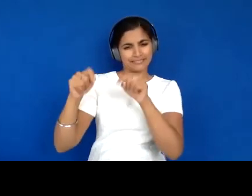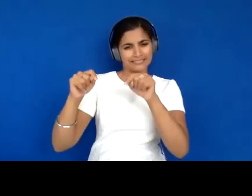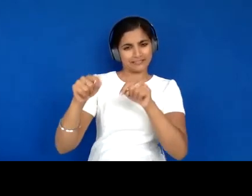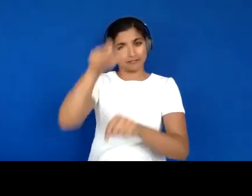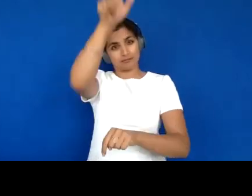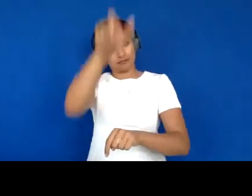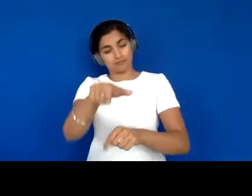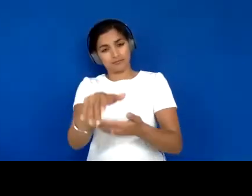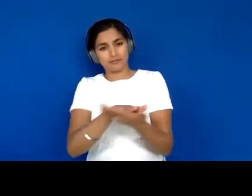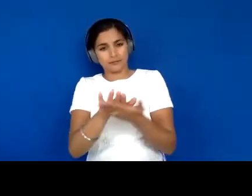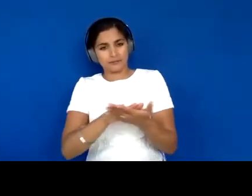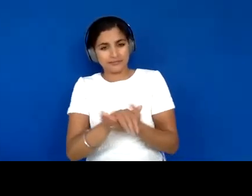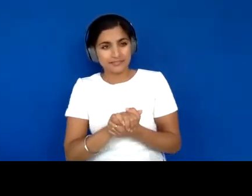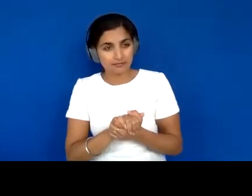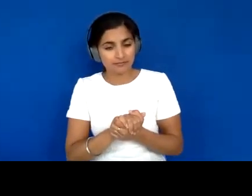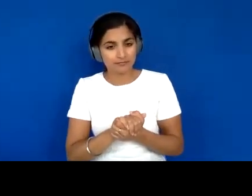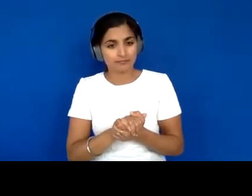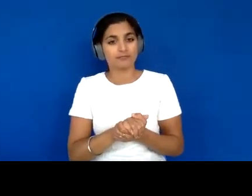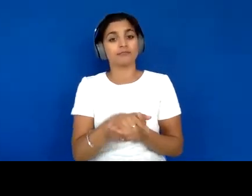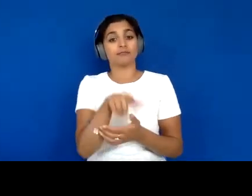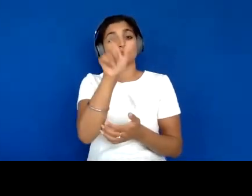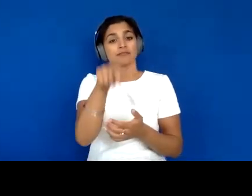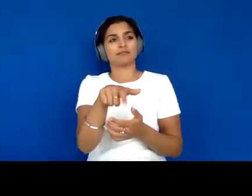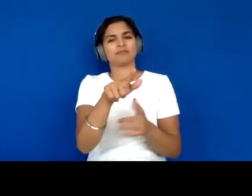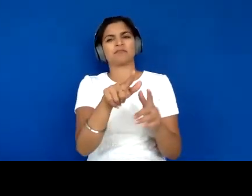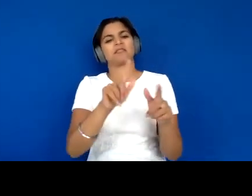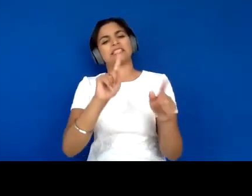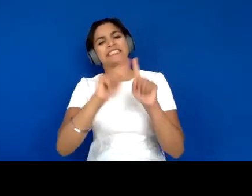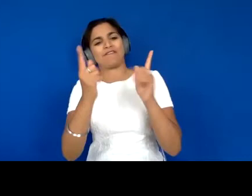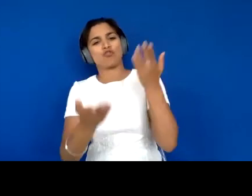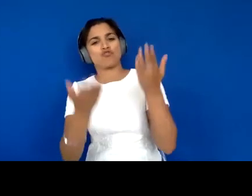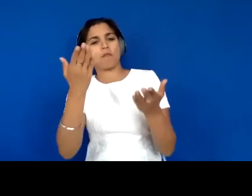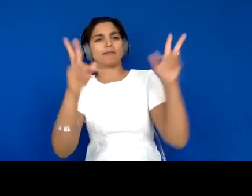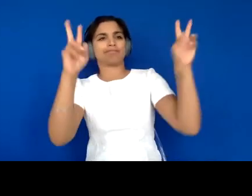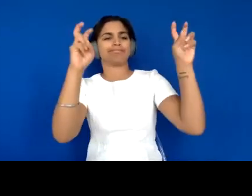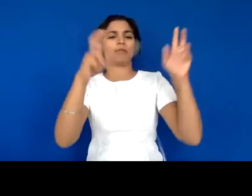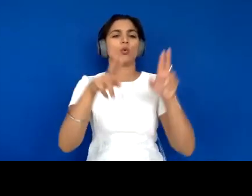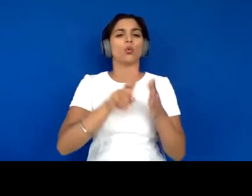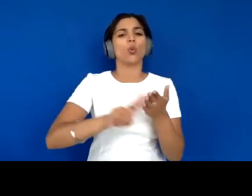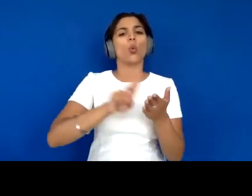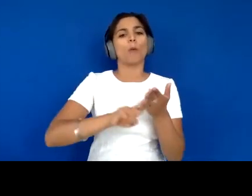transgresses the laws and norms of the prevailing social order as schemes that